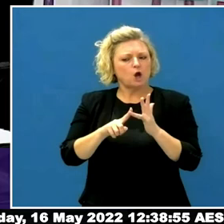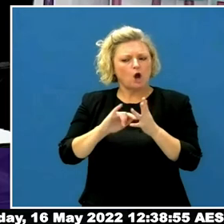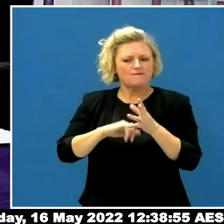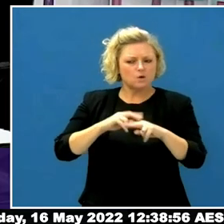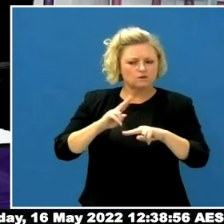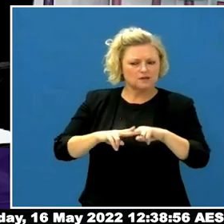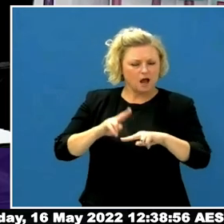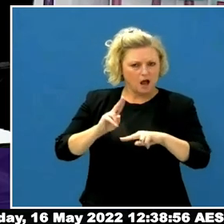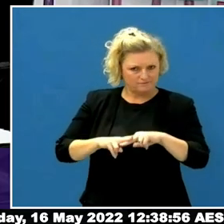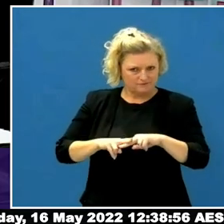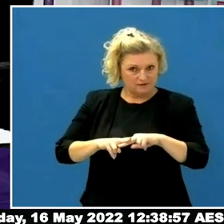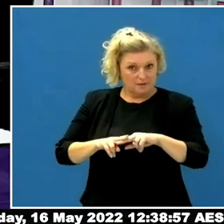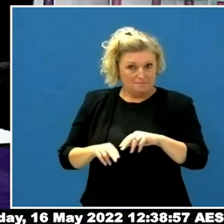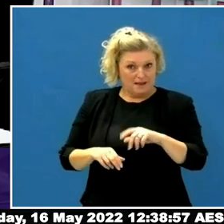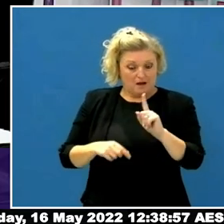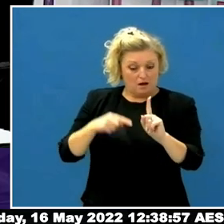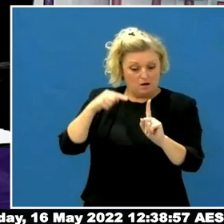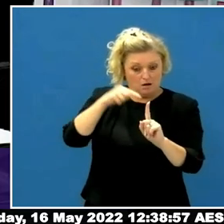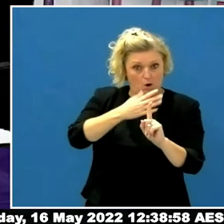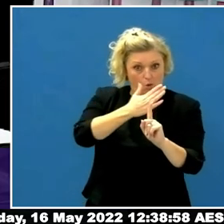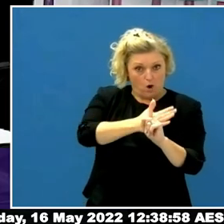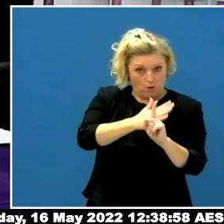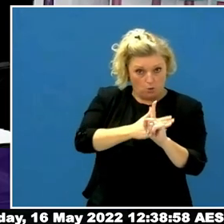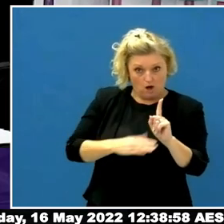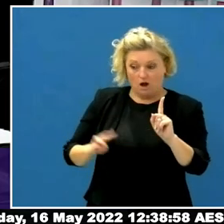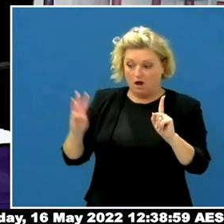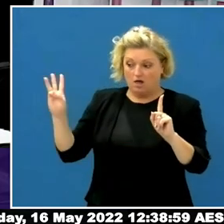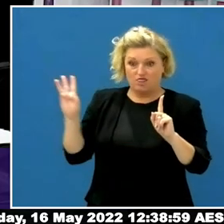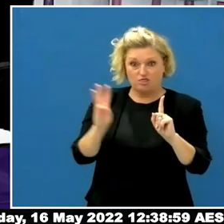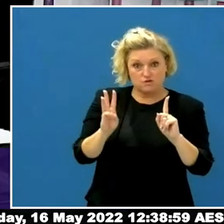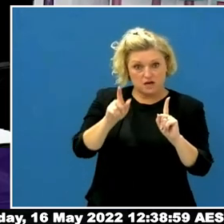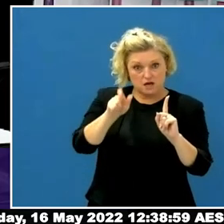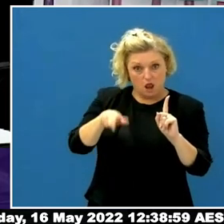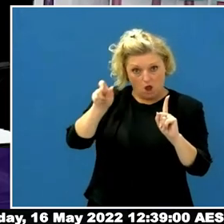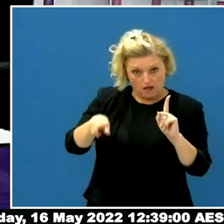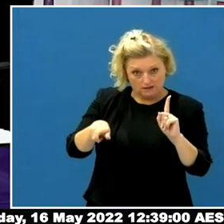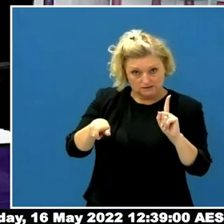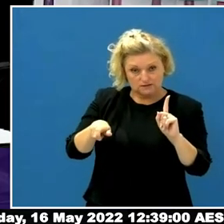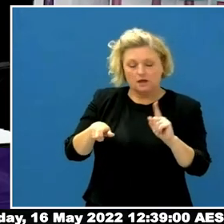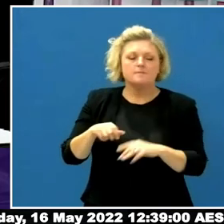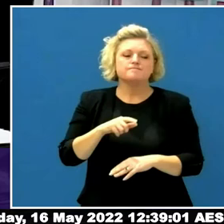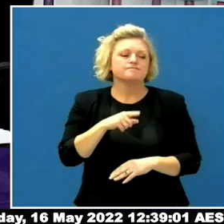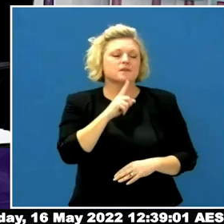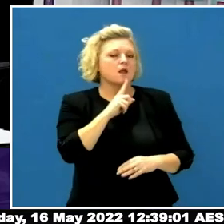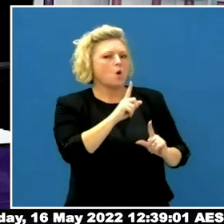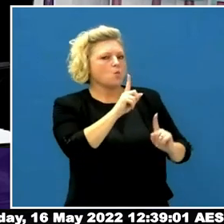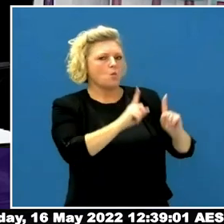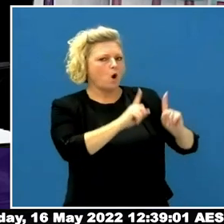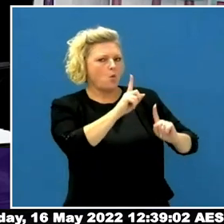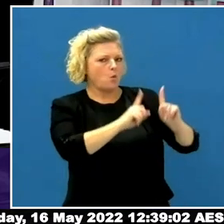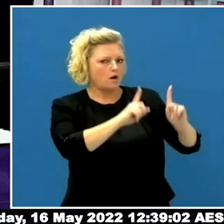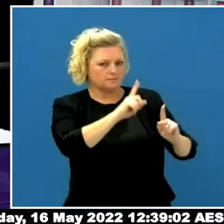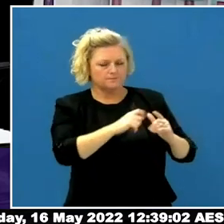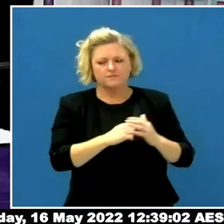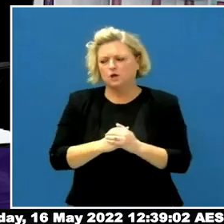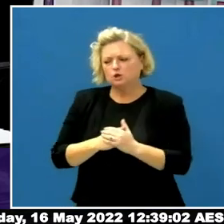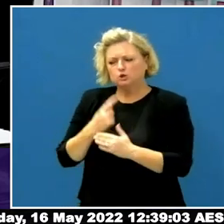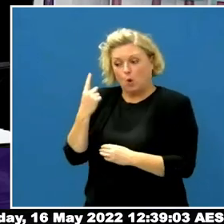was meant to be getting? SALLY: 1:1. 1:1. Who was the main person providing that 1:1 care on your understanding at this